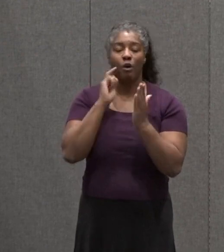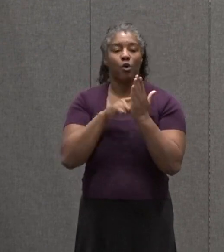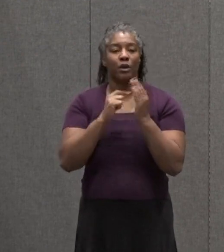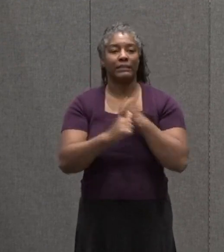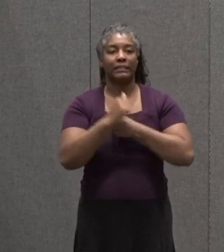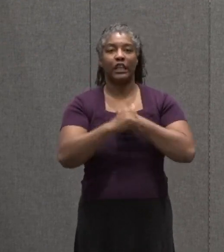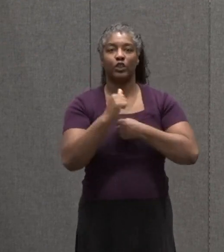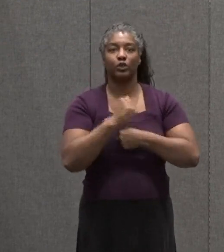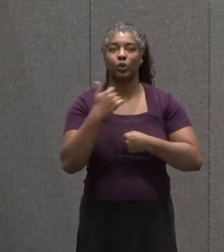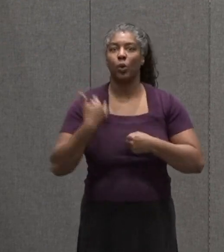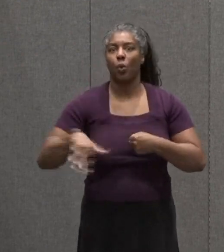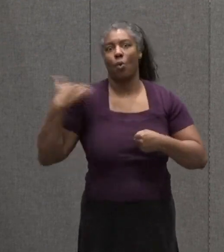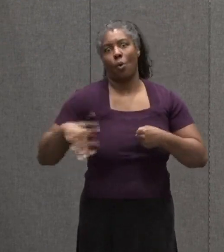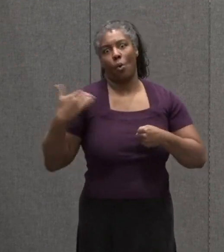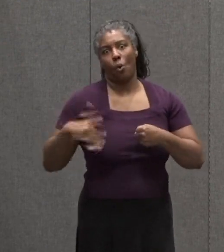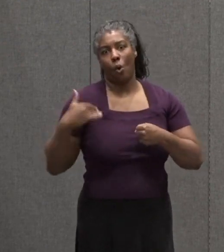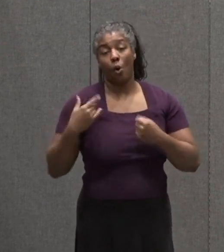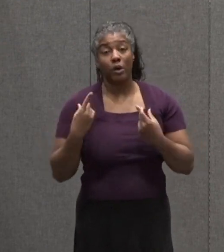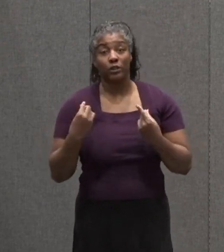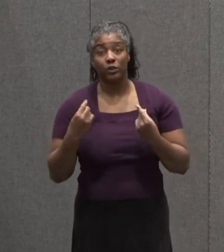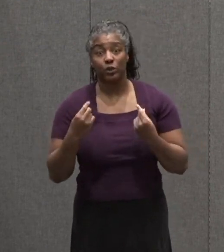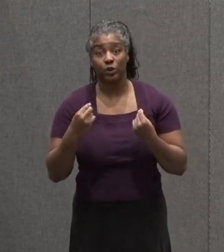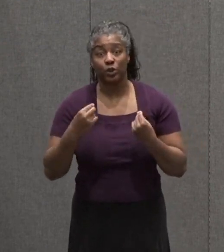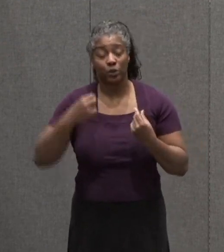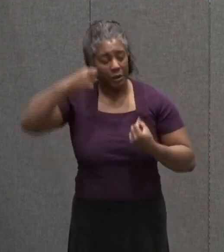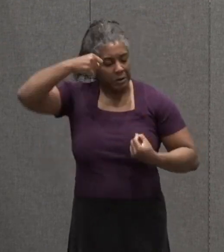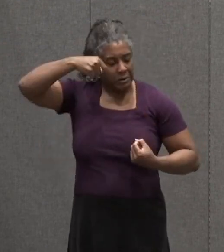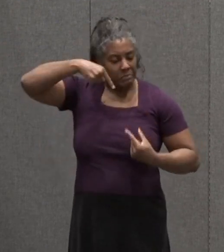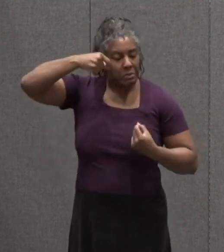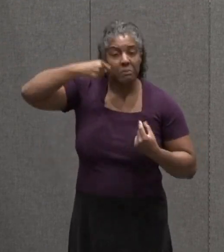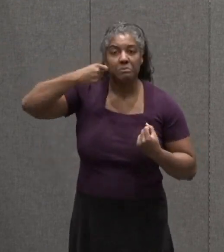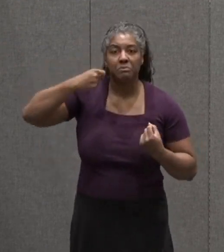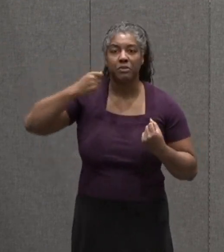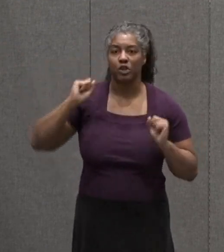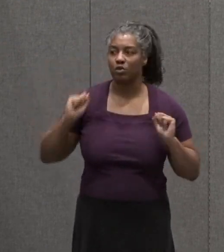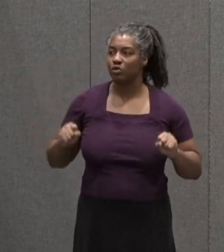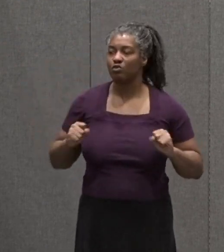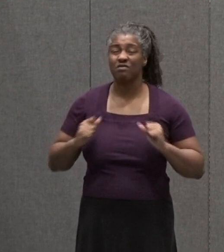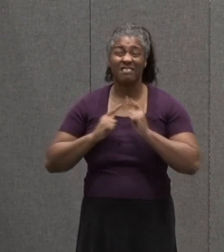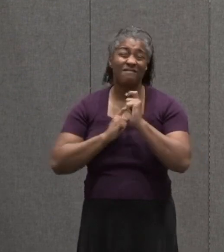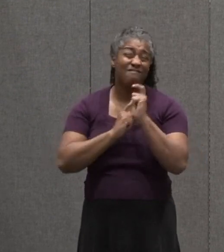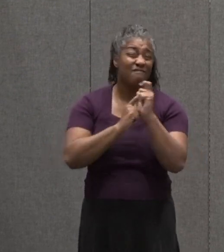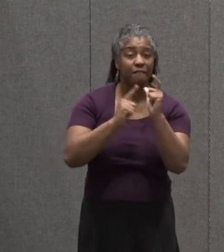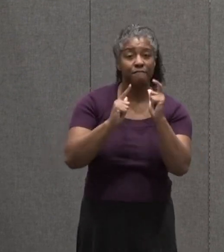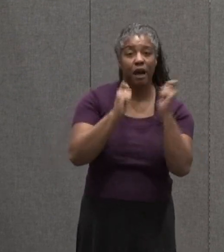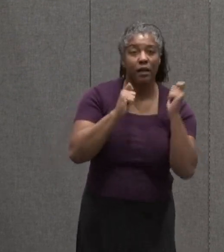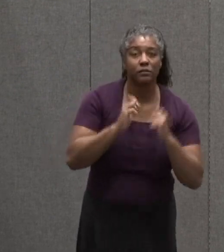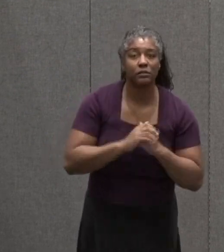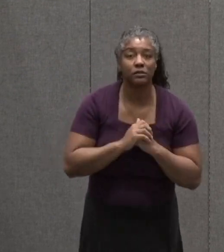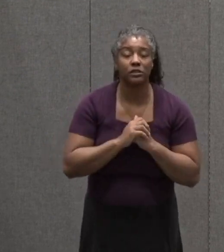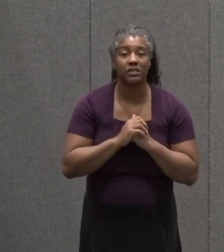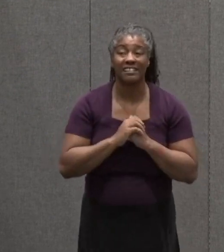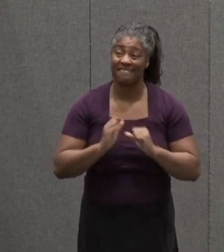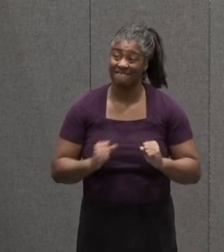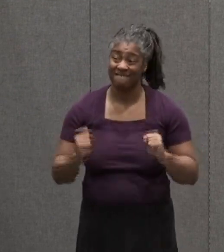It allows you to run away really fast, or fight strong, or sometimes freeze.